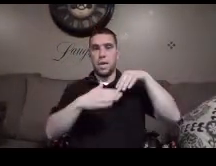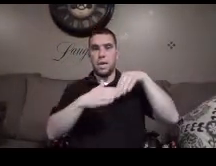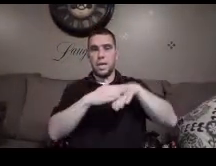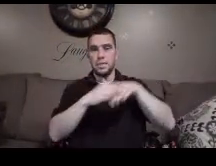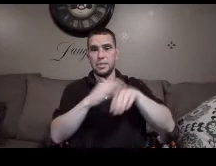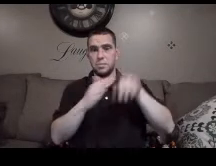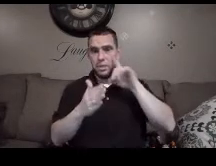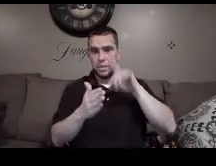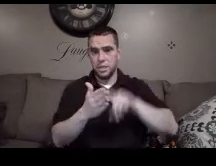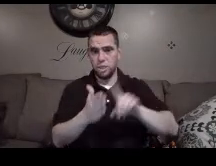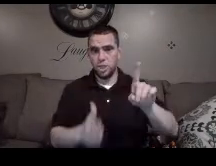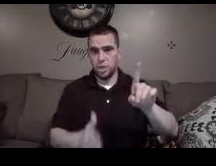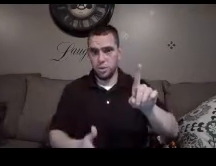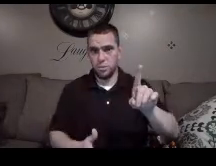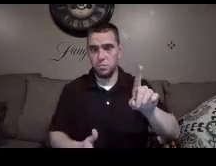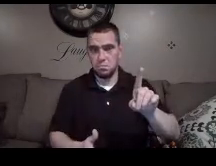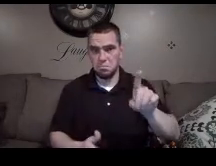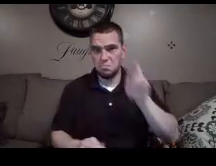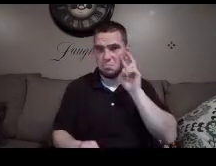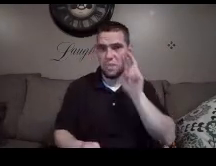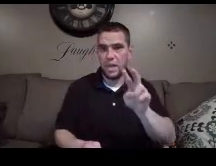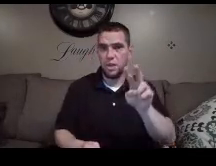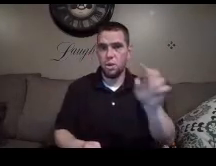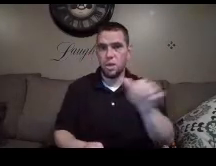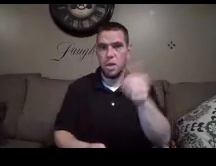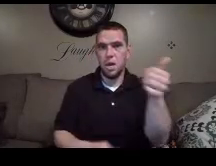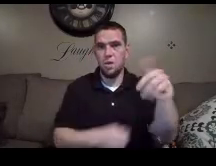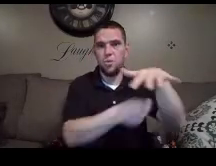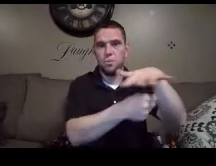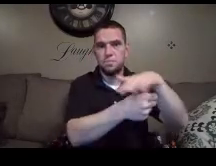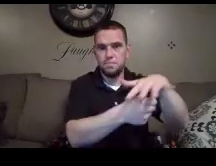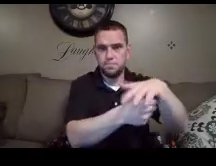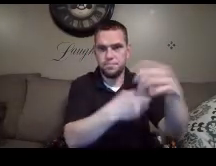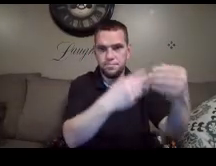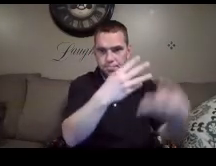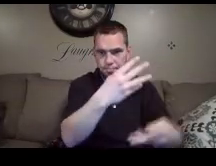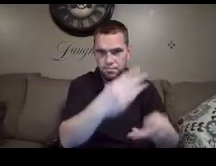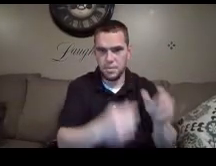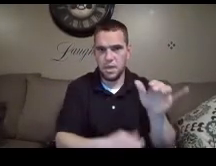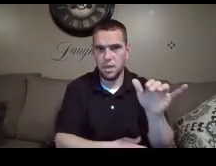and take a look at some of the other errors there. So, to do that again, I can either go to review